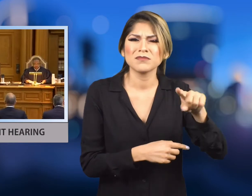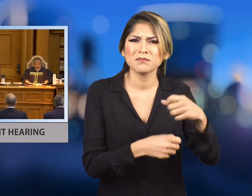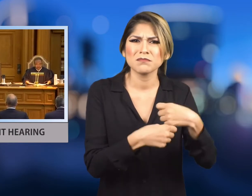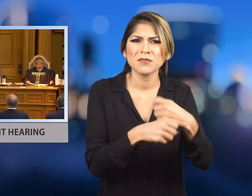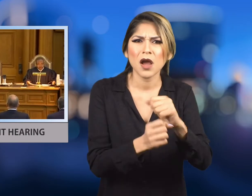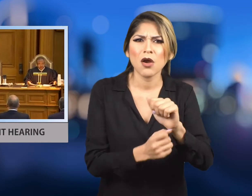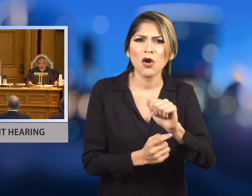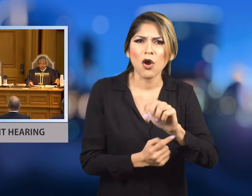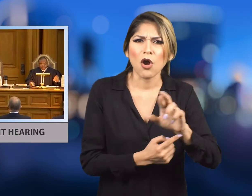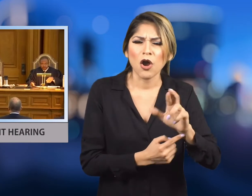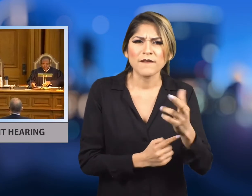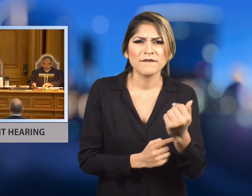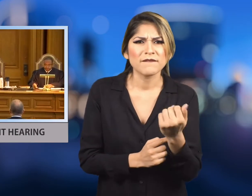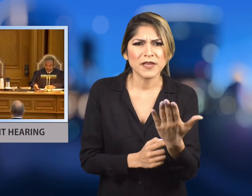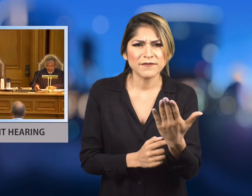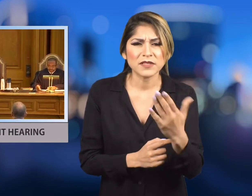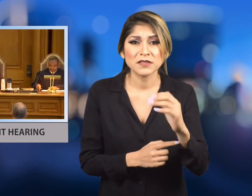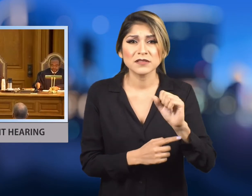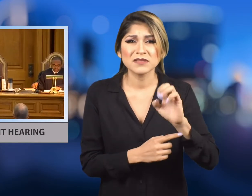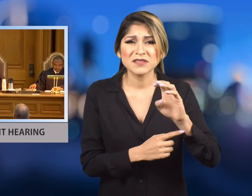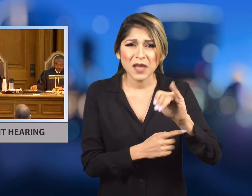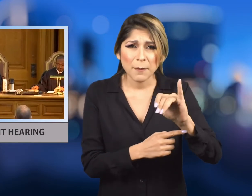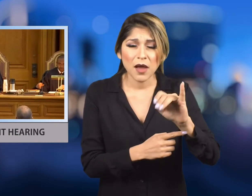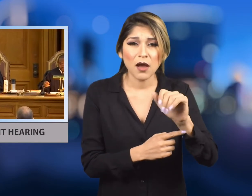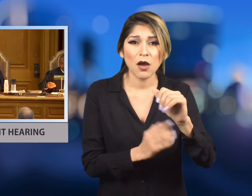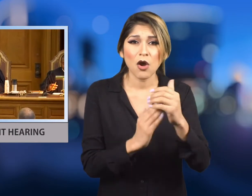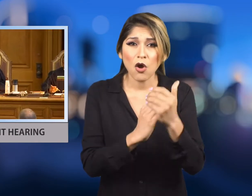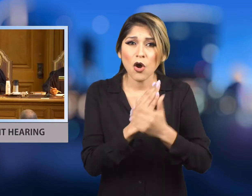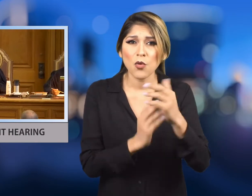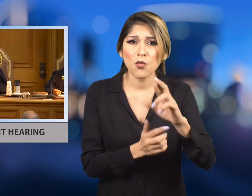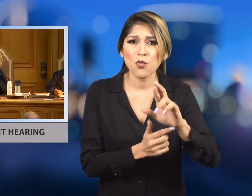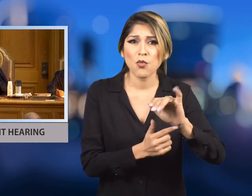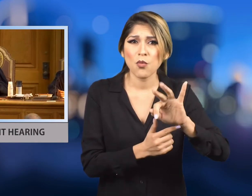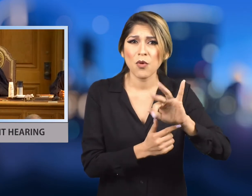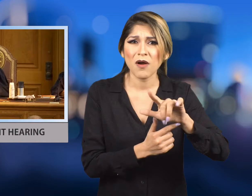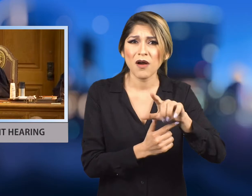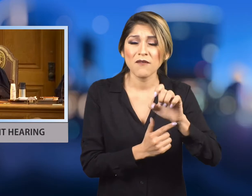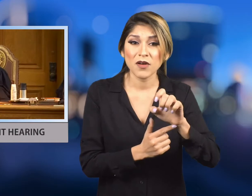AR-15 style rifle used in the